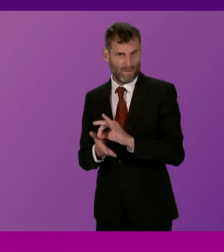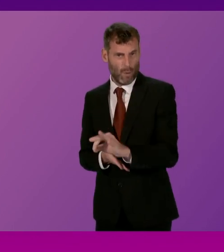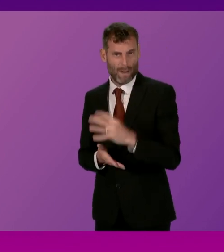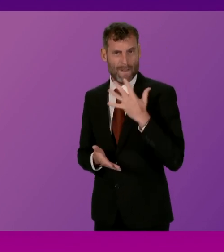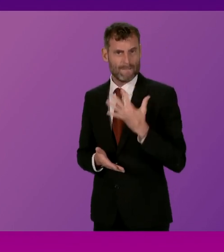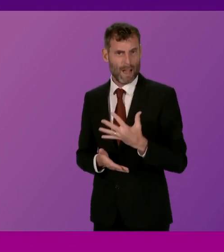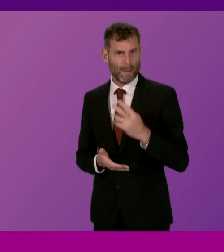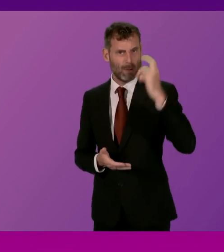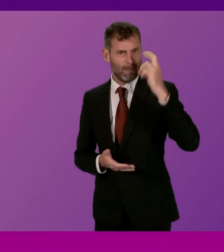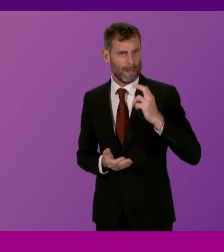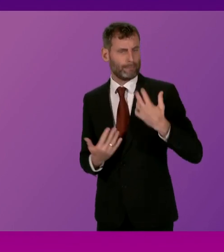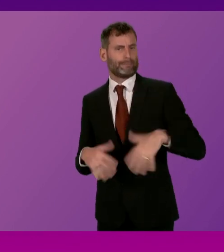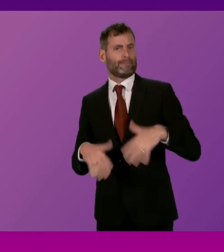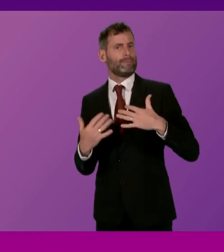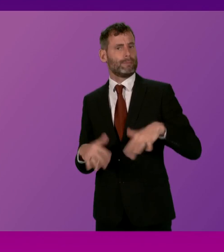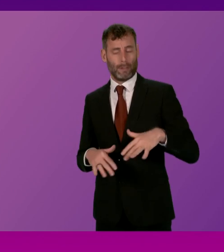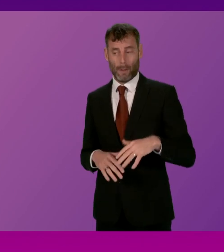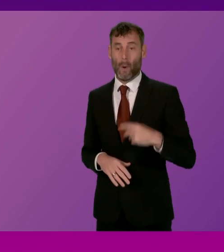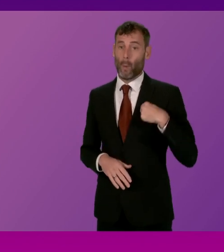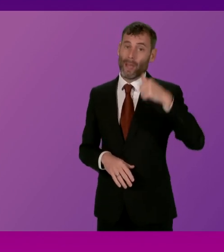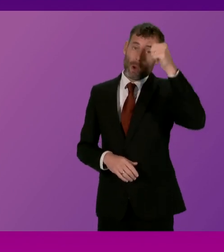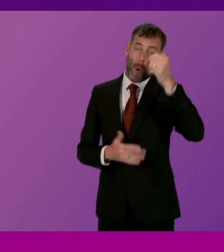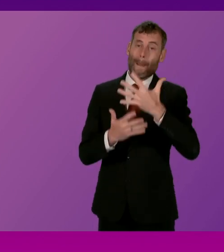lie in the hands of an inhumane Conservative Government.